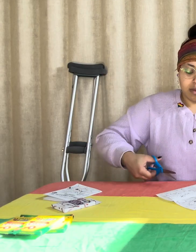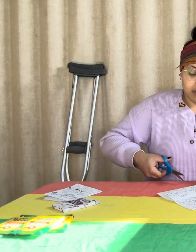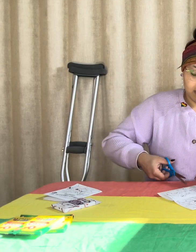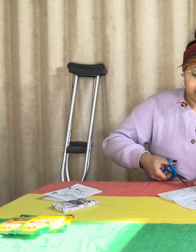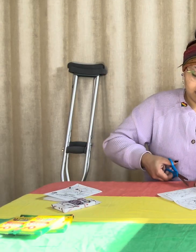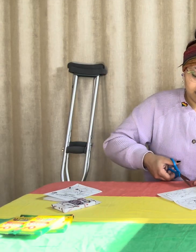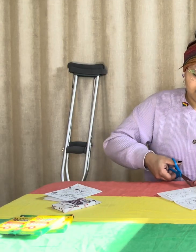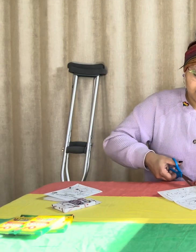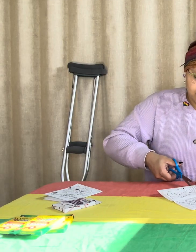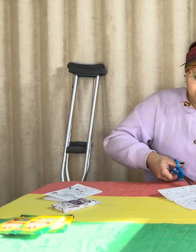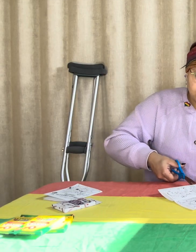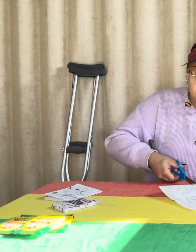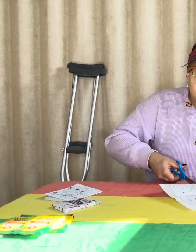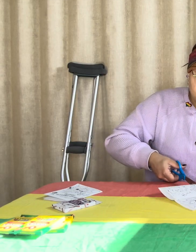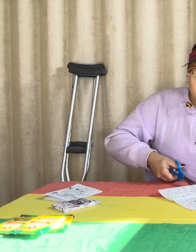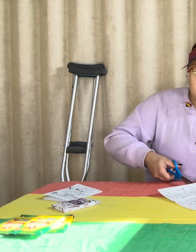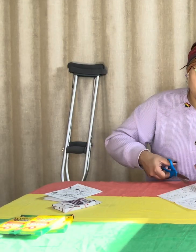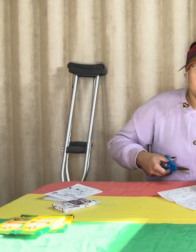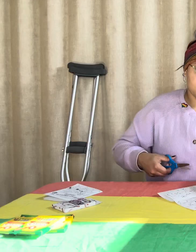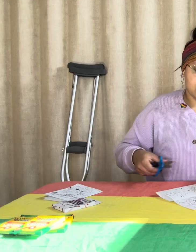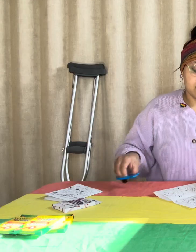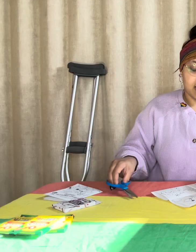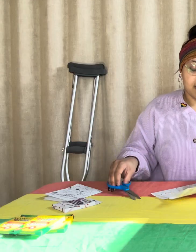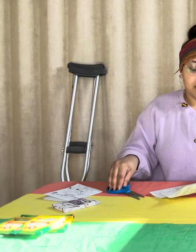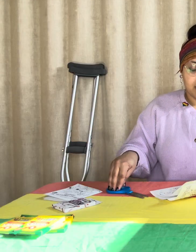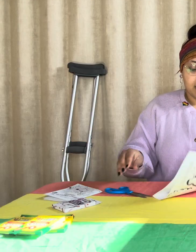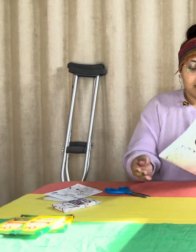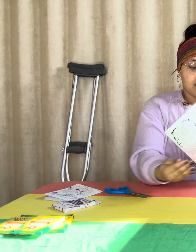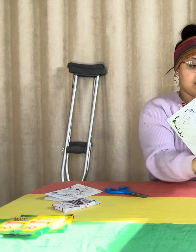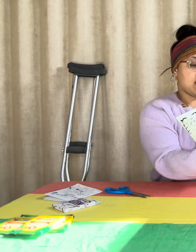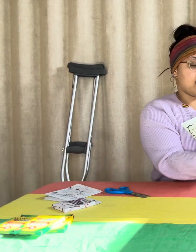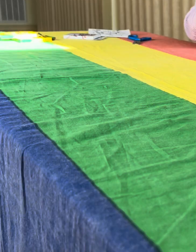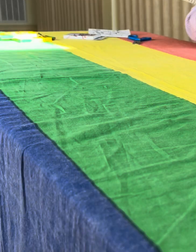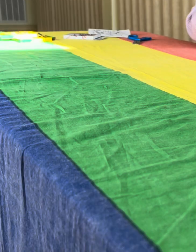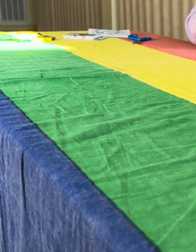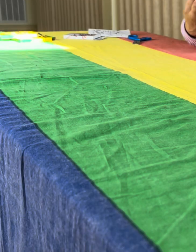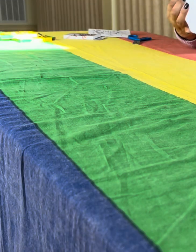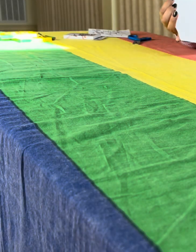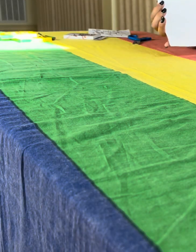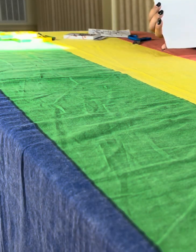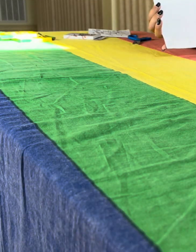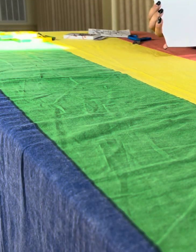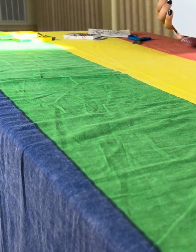from the folded side. Mhm. KAMIAH: From the folded side. So yeah, we have this side,